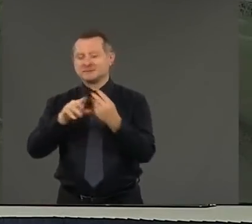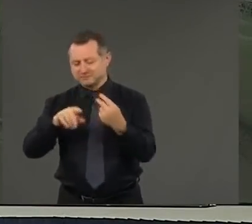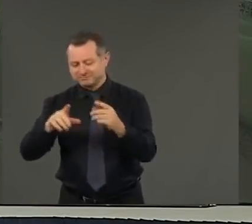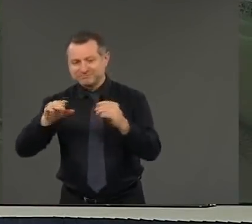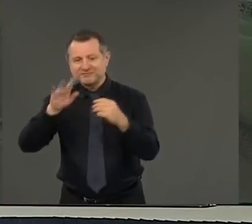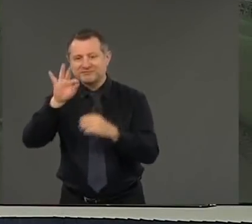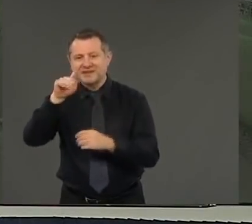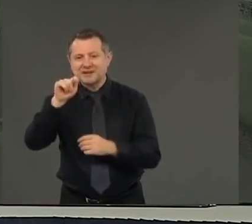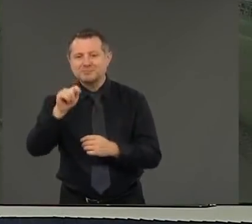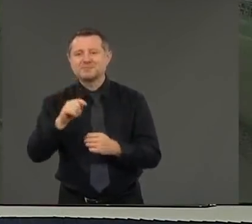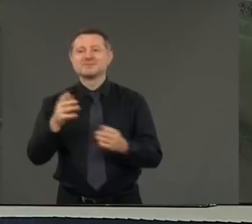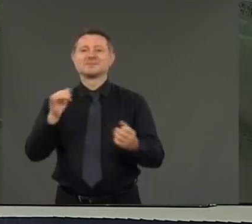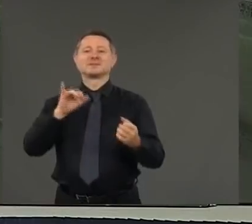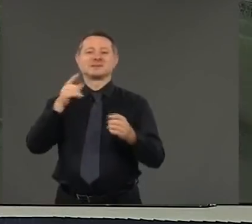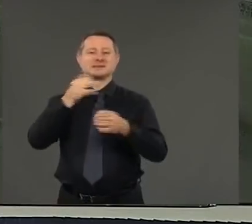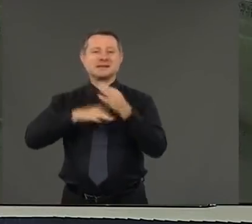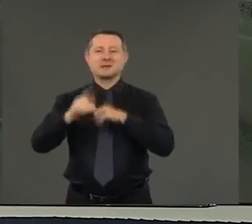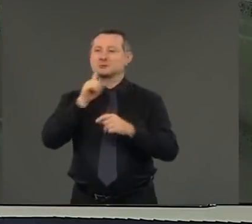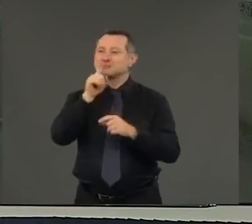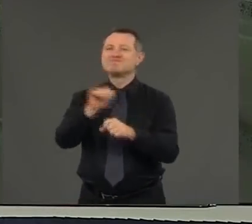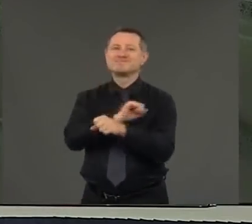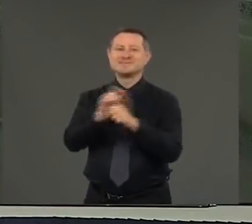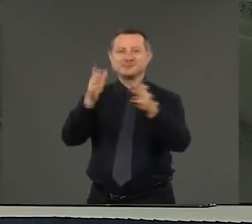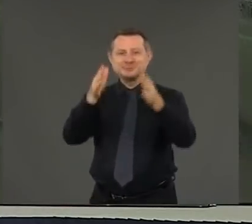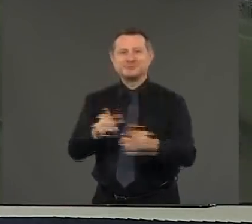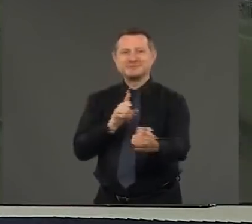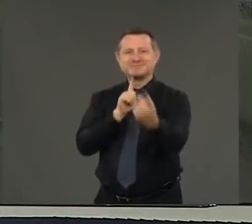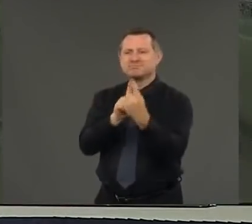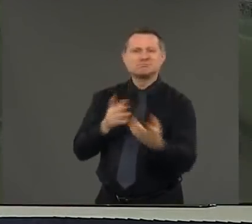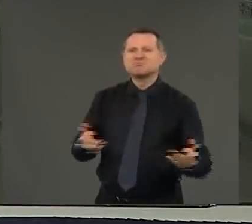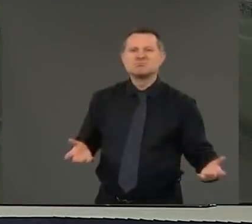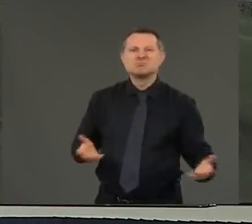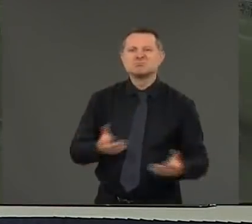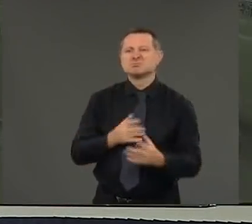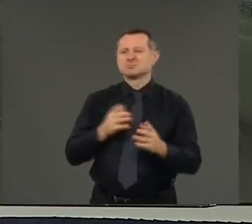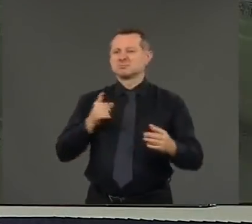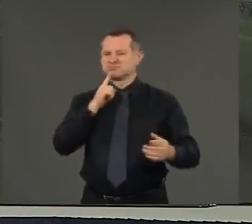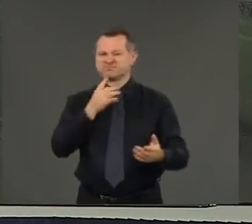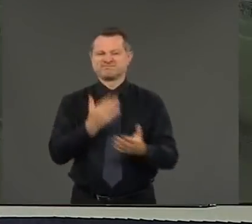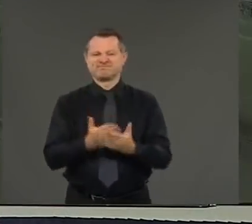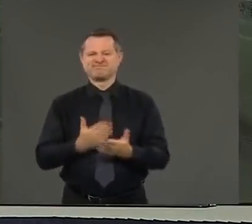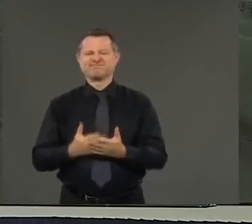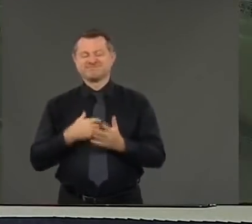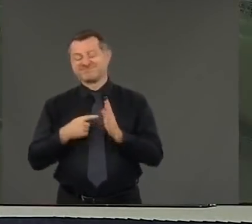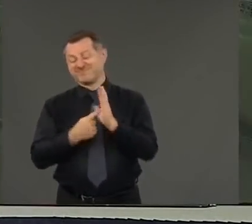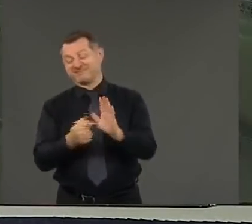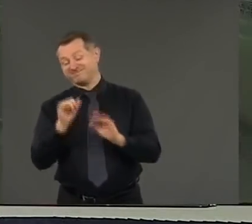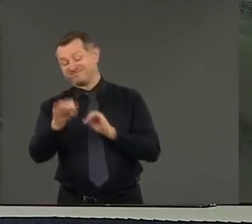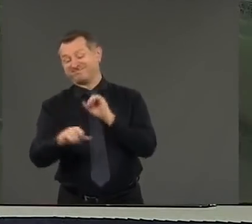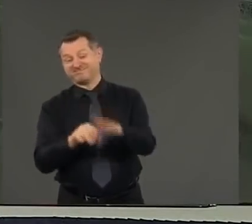GRANDMOTHER IN A NURSING HOME, A MOTHER IN A NURSING HOME, YOU